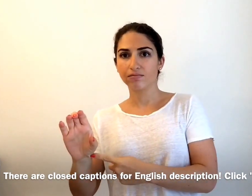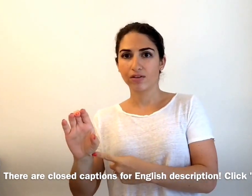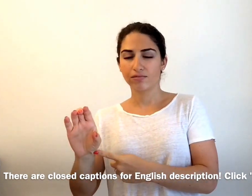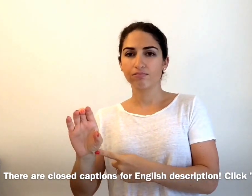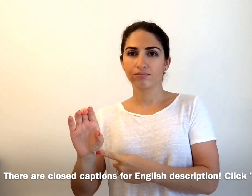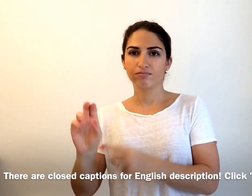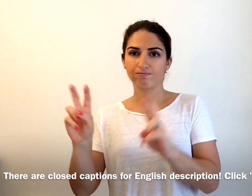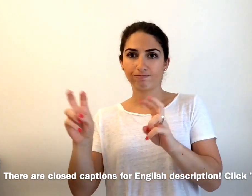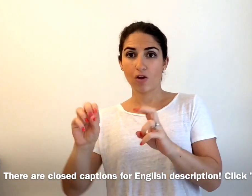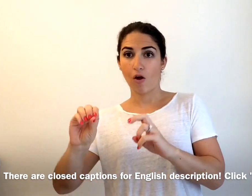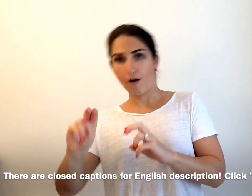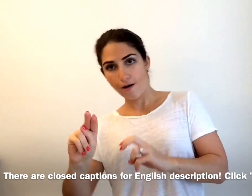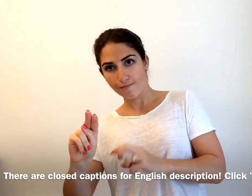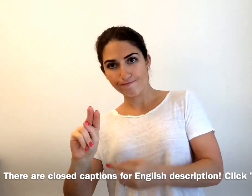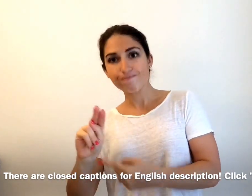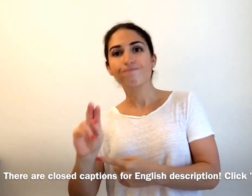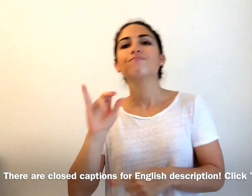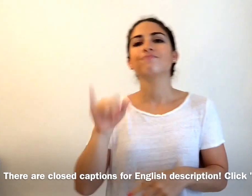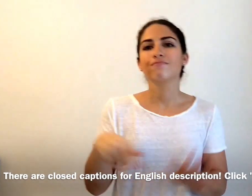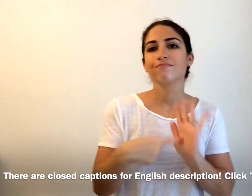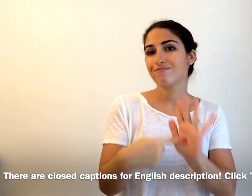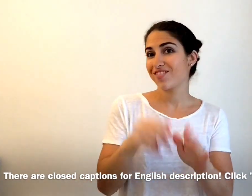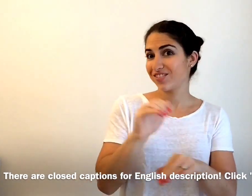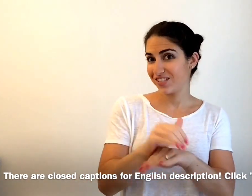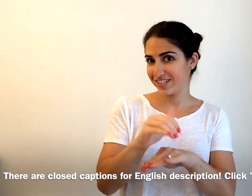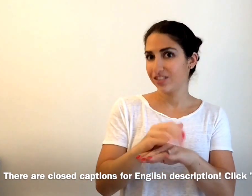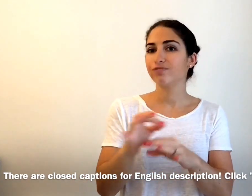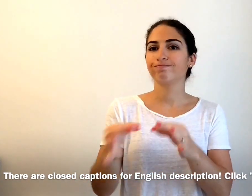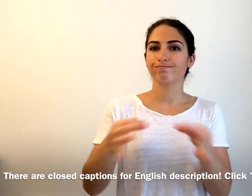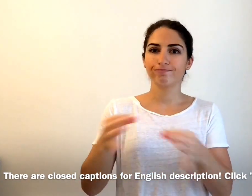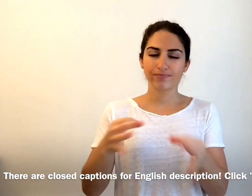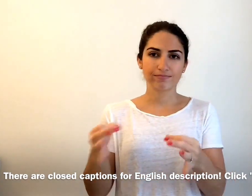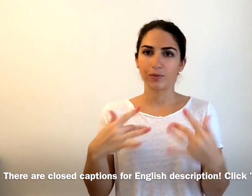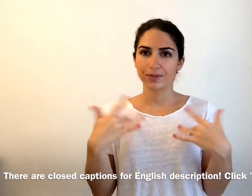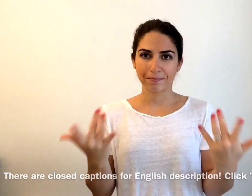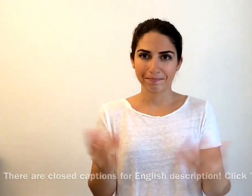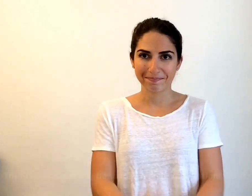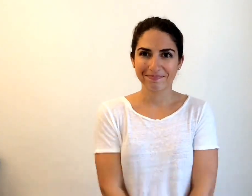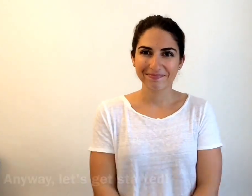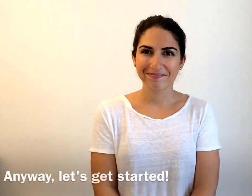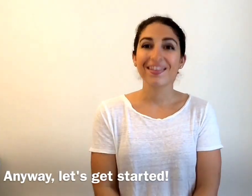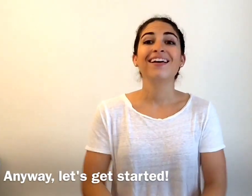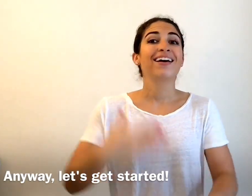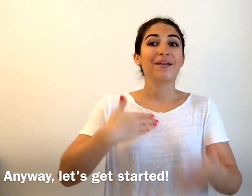the "CC" button and that will show you the English description of what's going on.